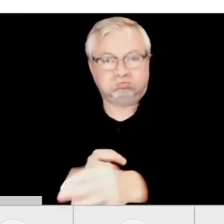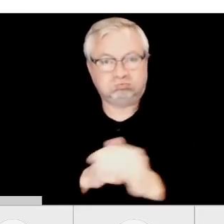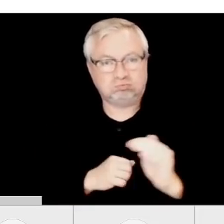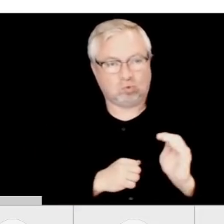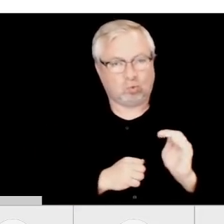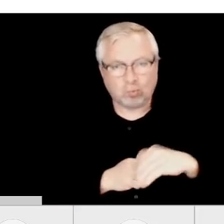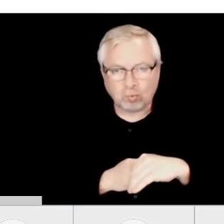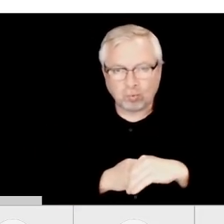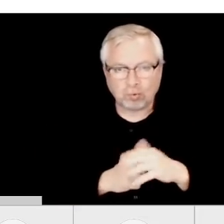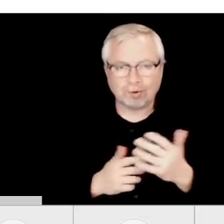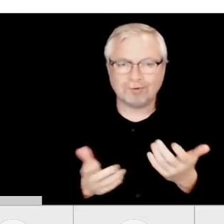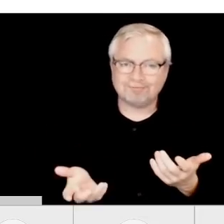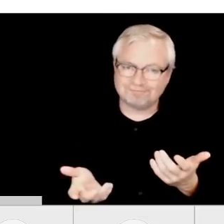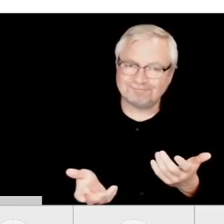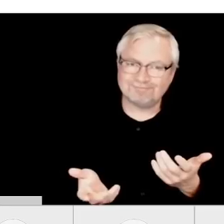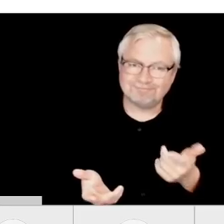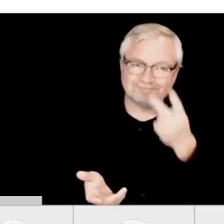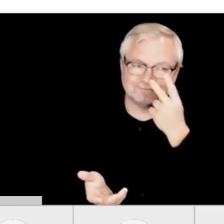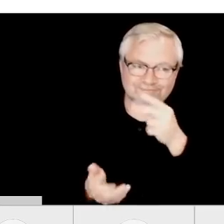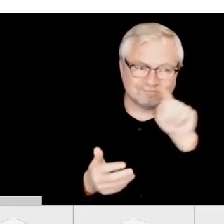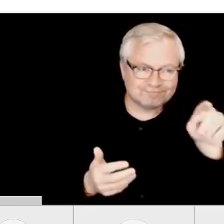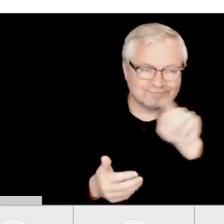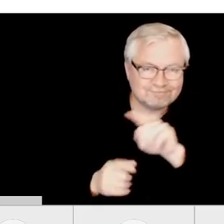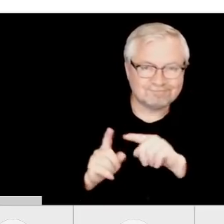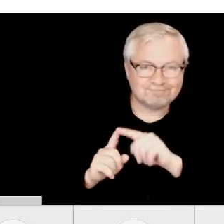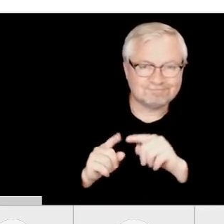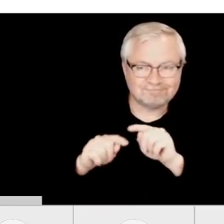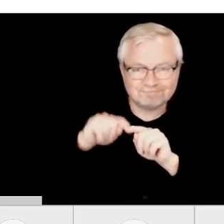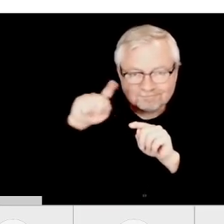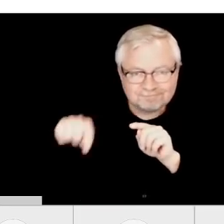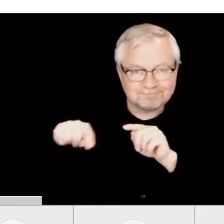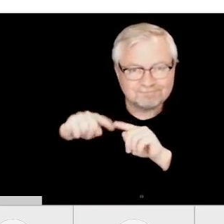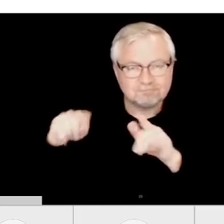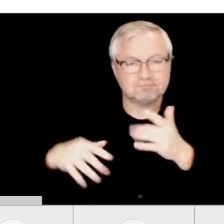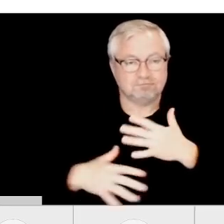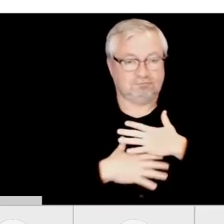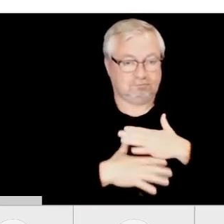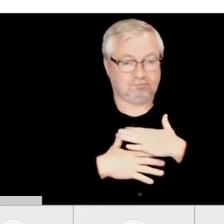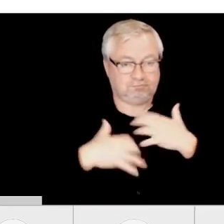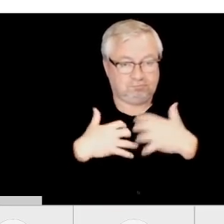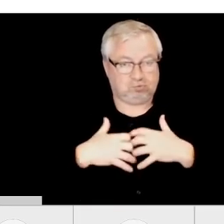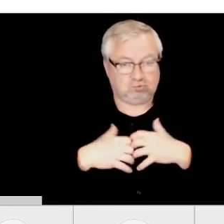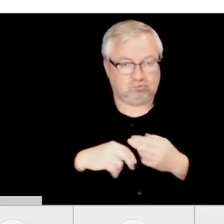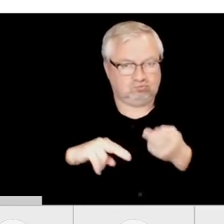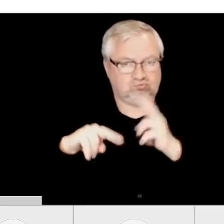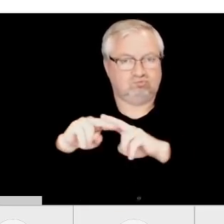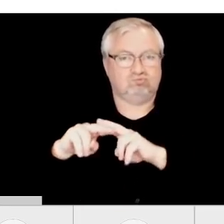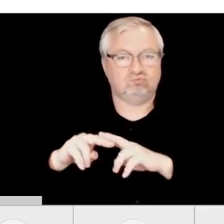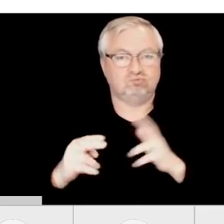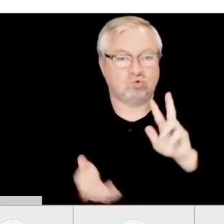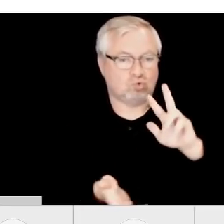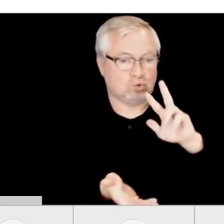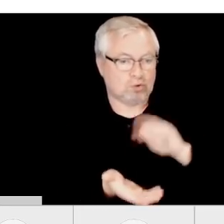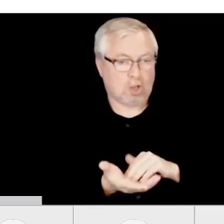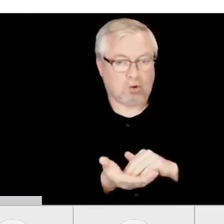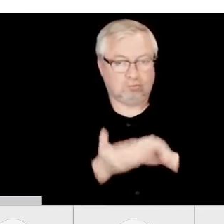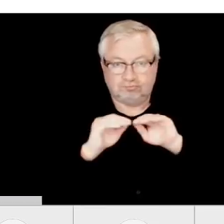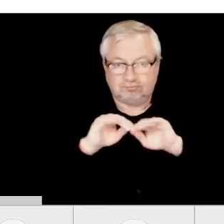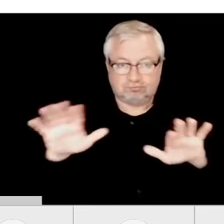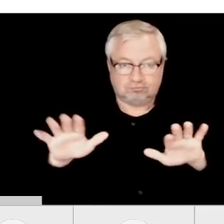Ventilator demand would fall to 3,000 under Scenario 5 and 6 and mortality to